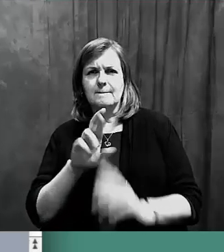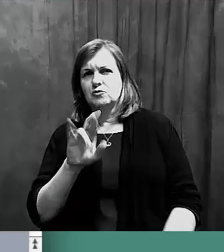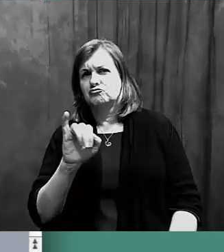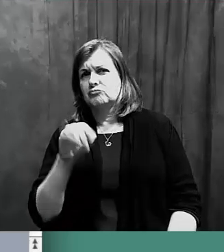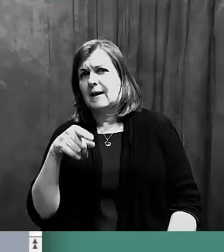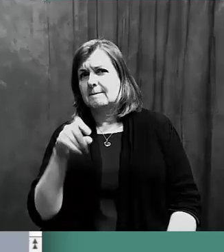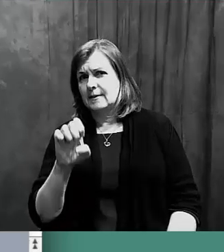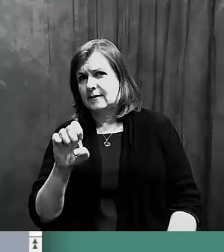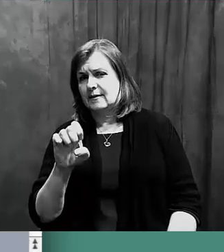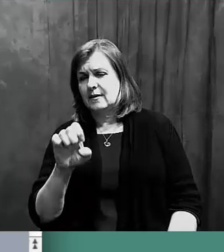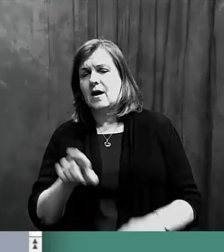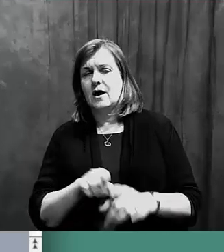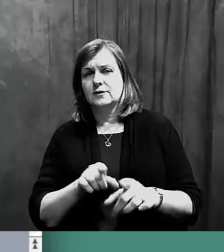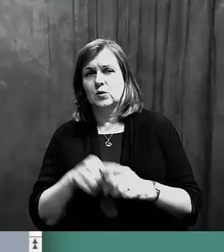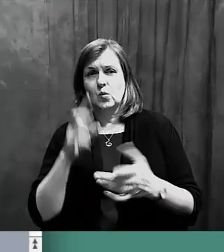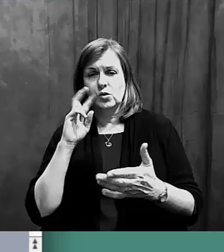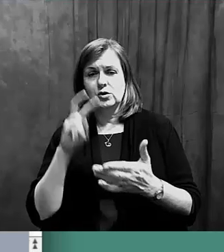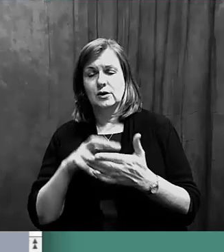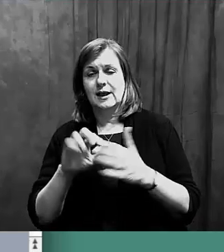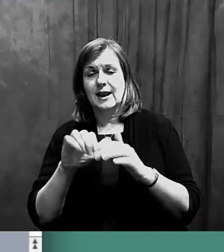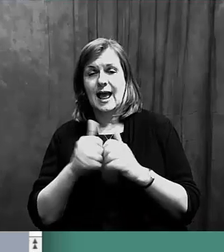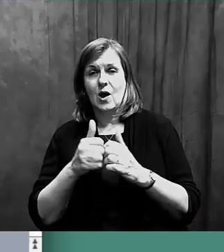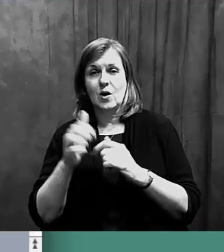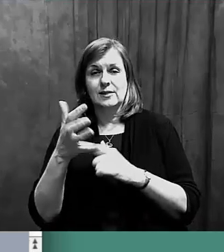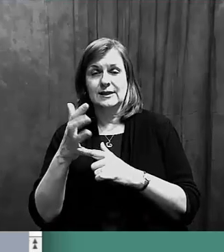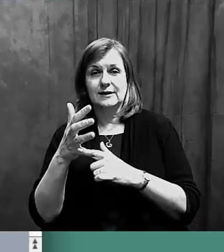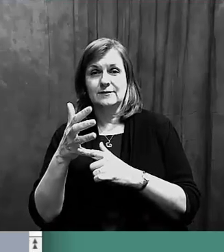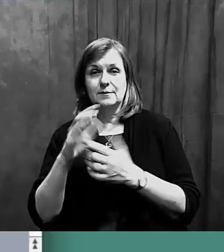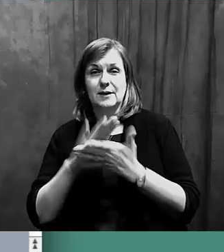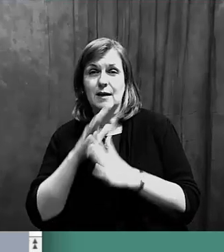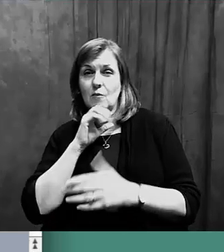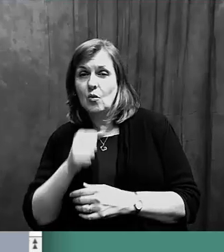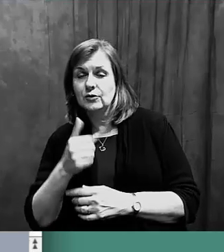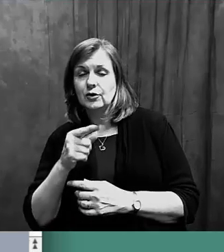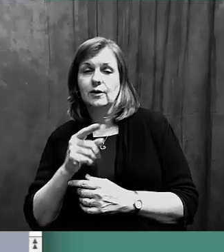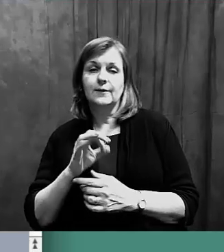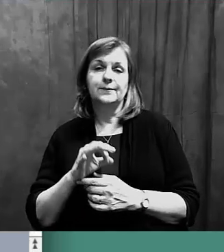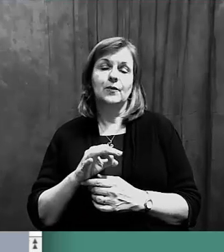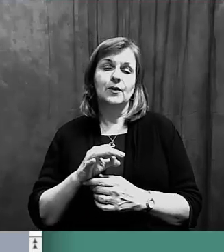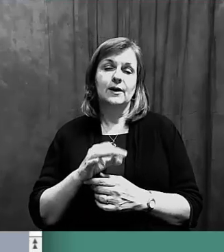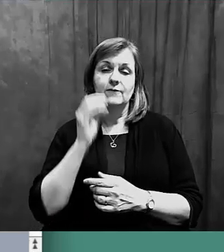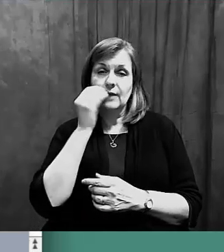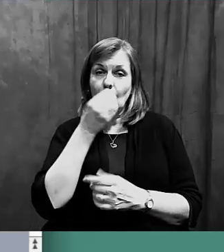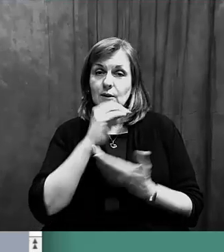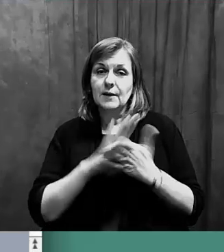of fruits but we'll look at it also as we look at aging of leaves and flowers and plants